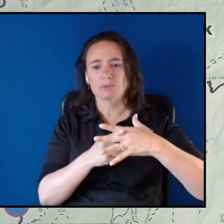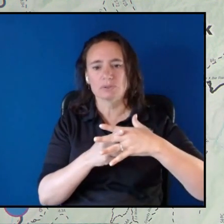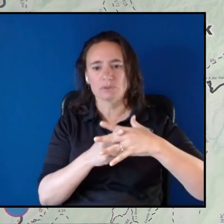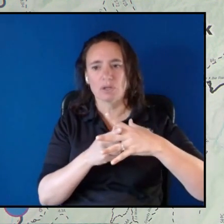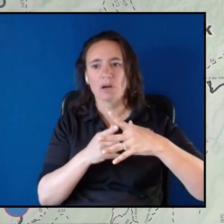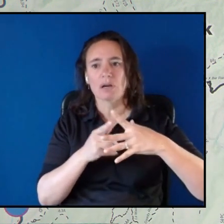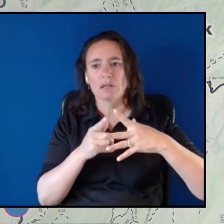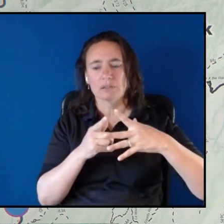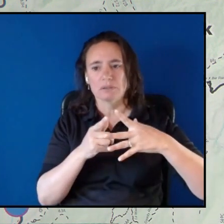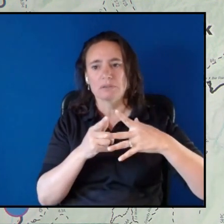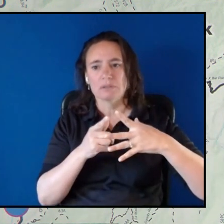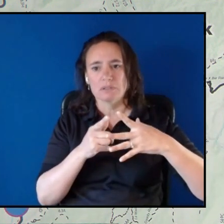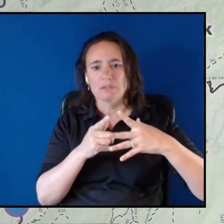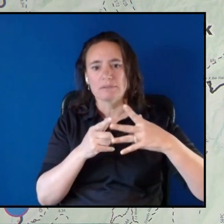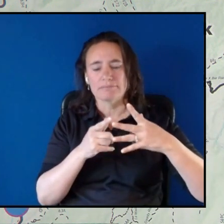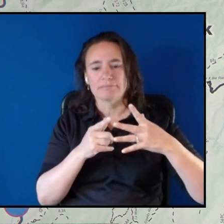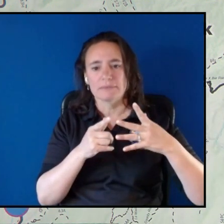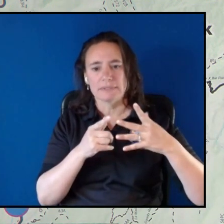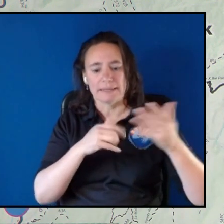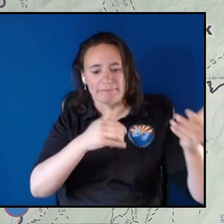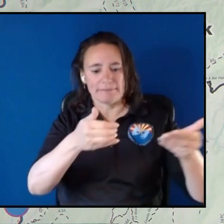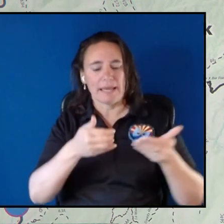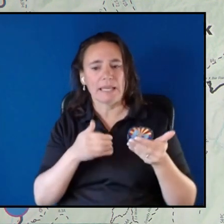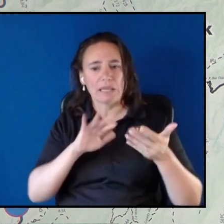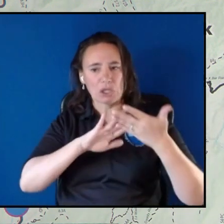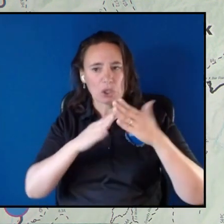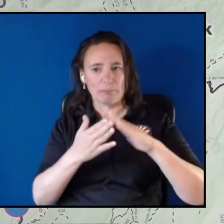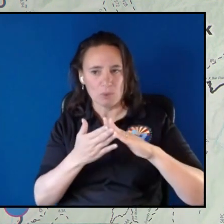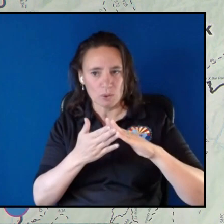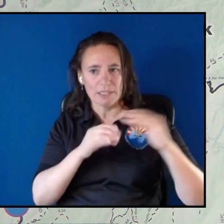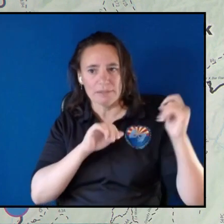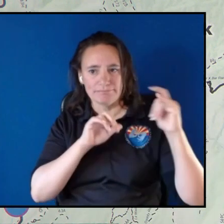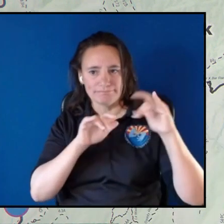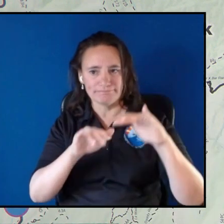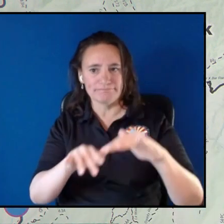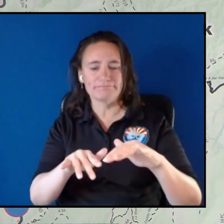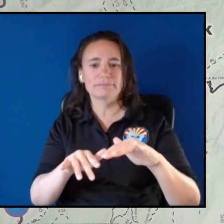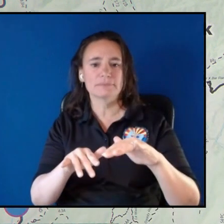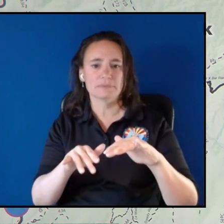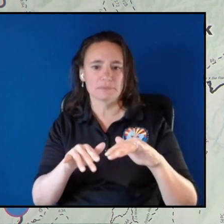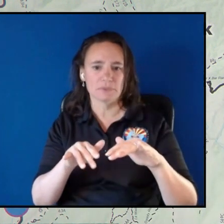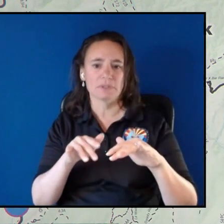and Upper Colonias to be repopulated. Those have been repopulated. Folks have been able to go back into those due